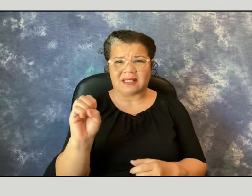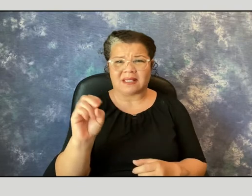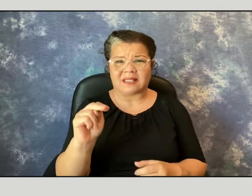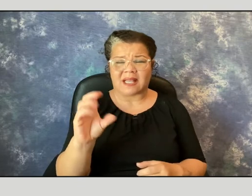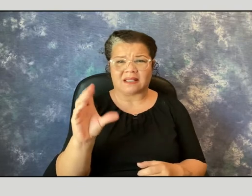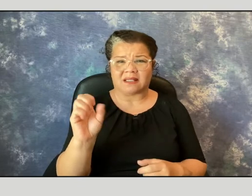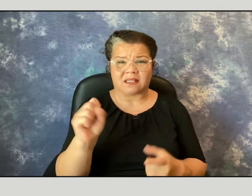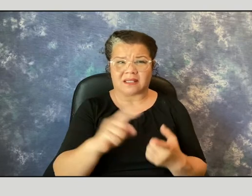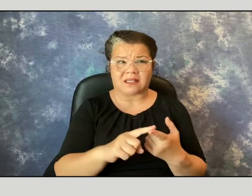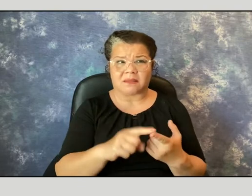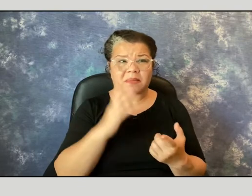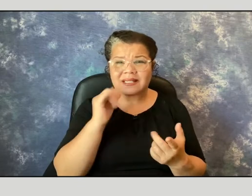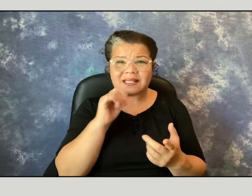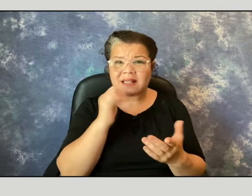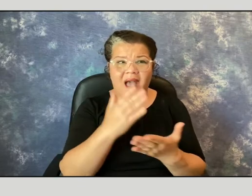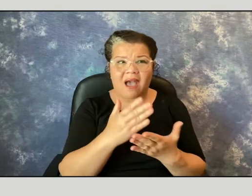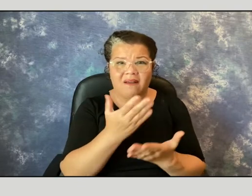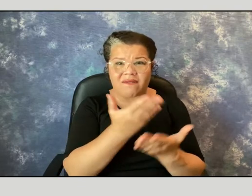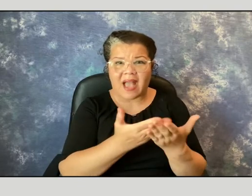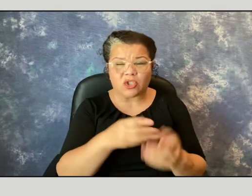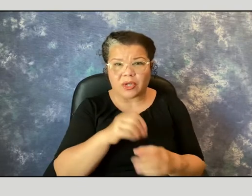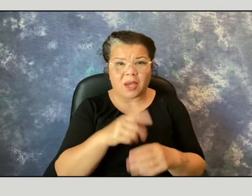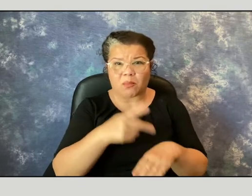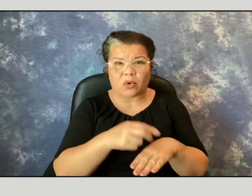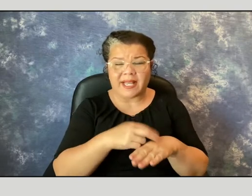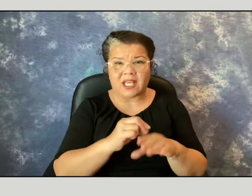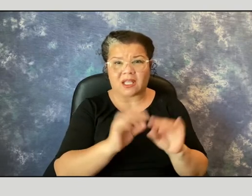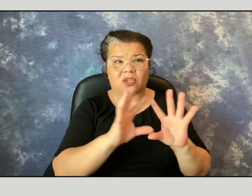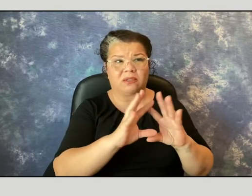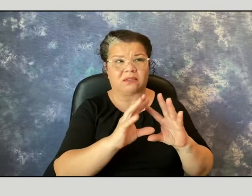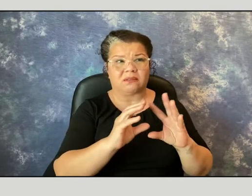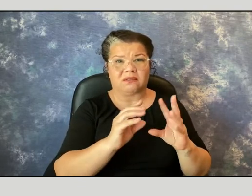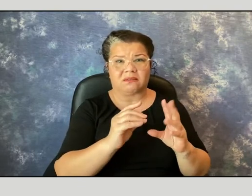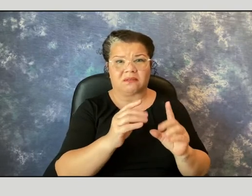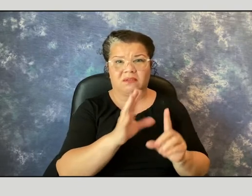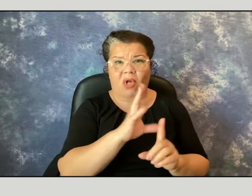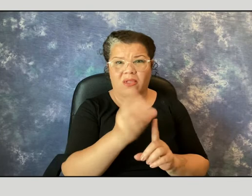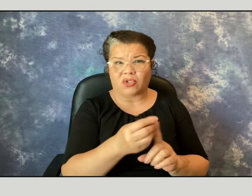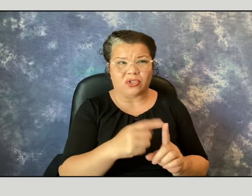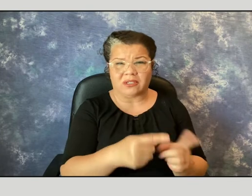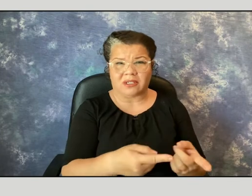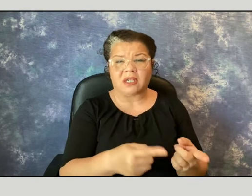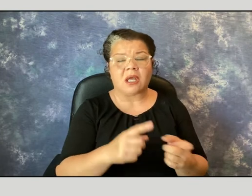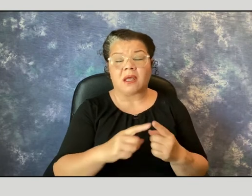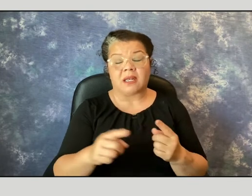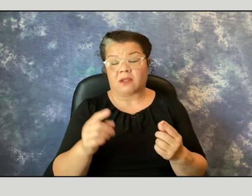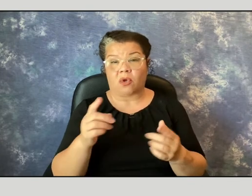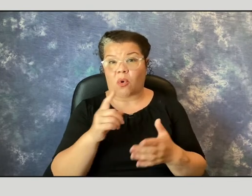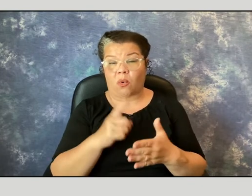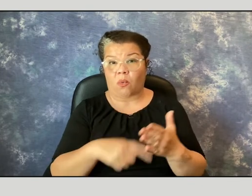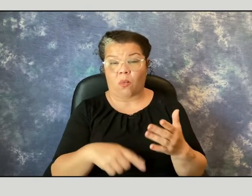and so I often think, I don't know what the conclusion is to this thought, but how Puerto Rican was a race